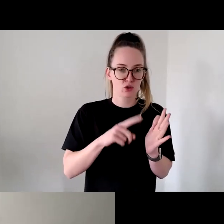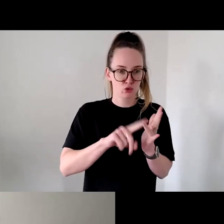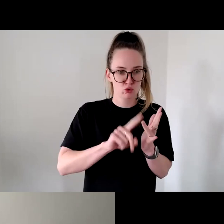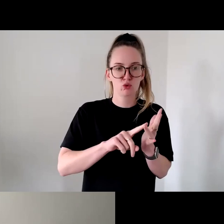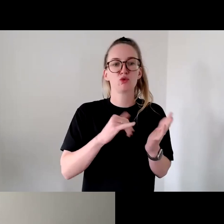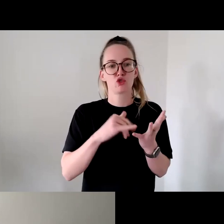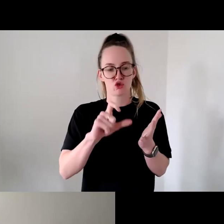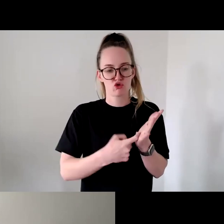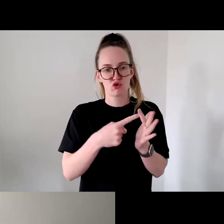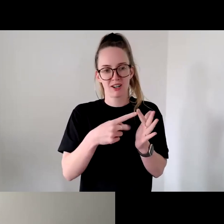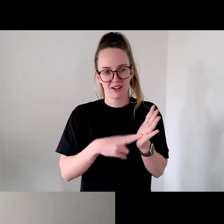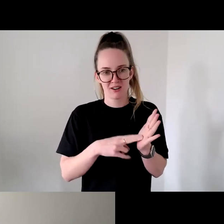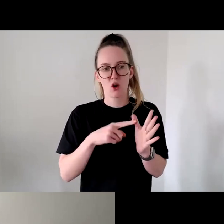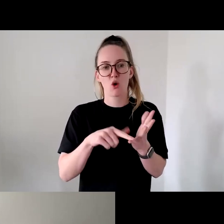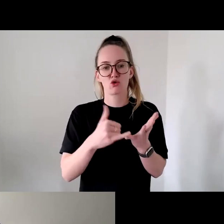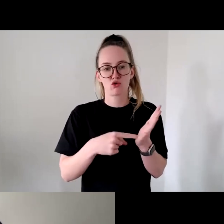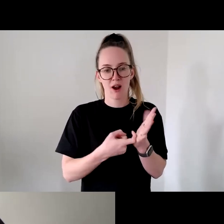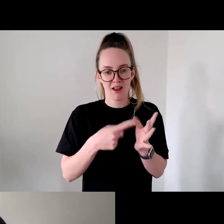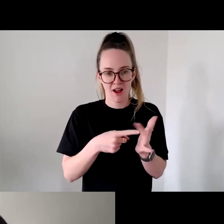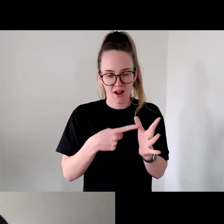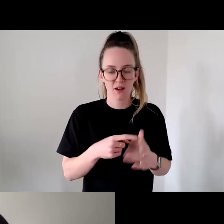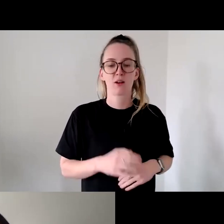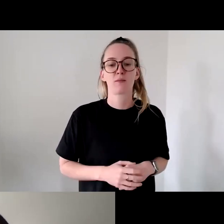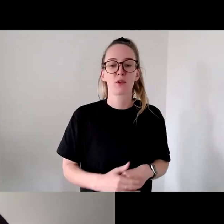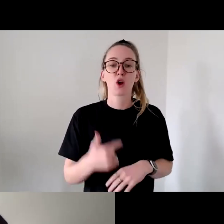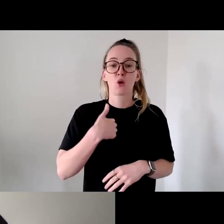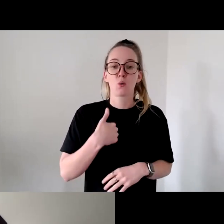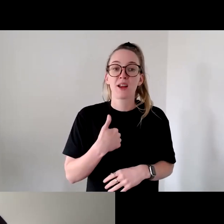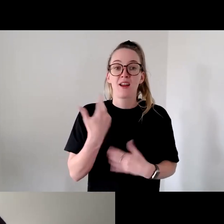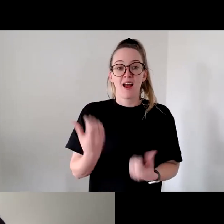together the Safer Workplaces Symposium that we wonderfully had Kate come and speak at, which was